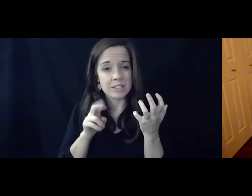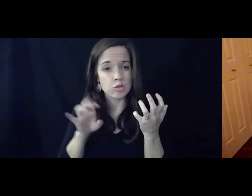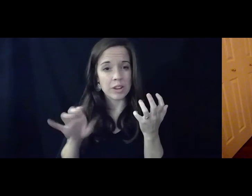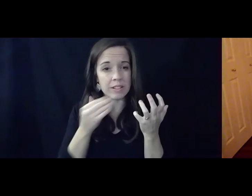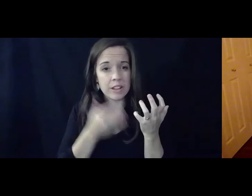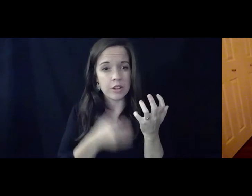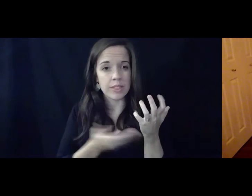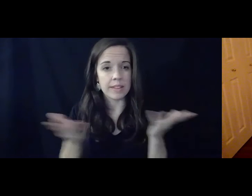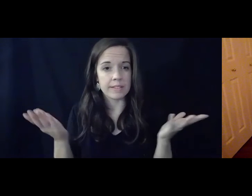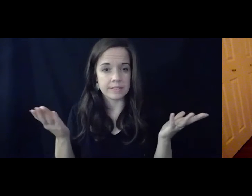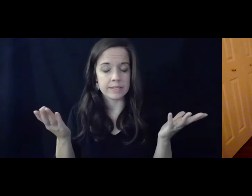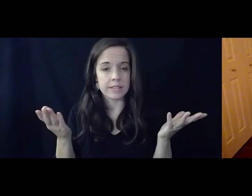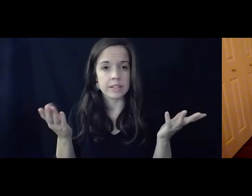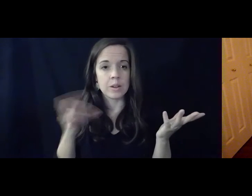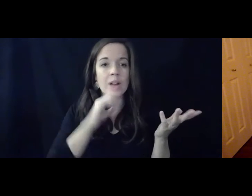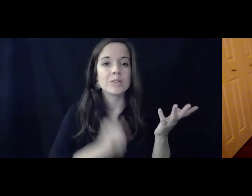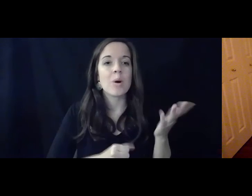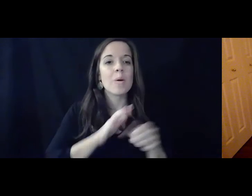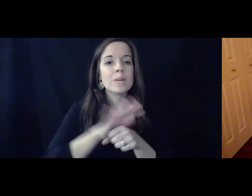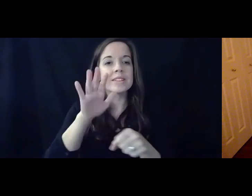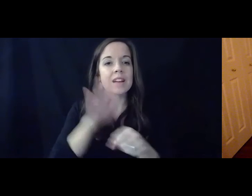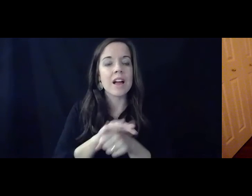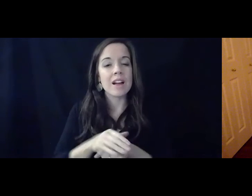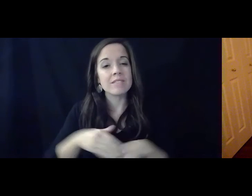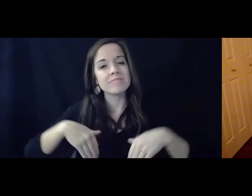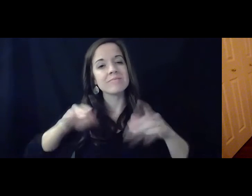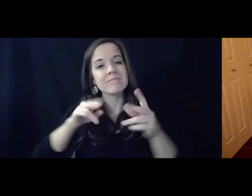When I was old enough to breed, my failure to conceive earned me a bolt